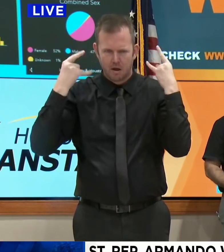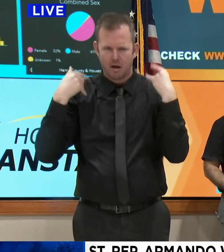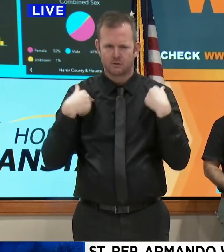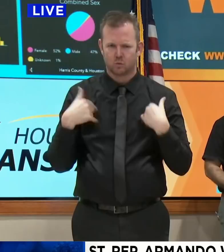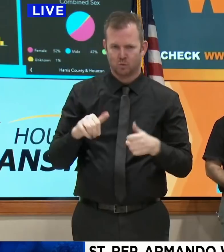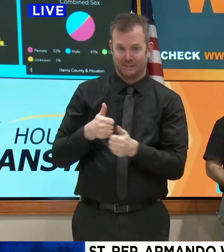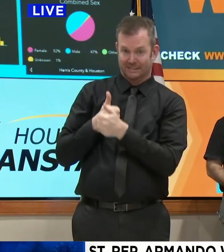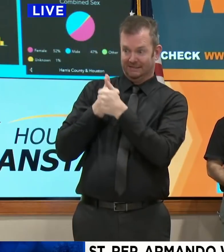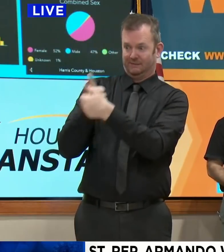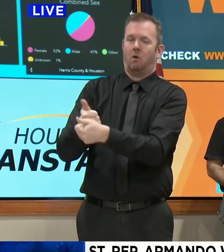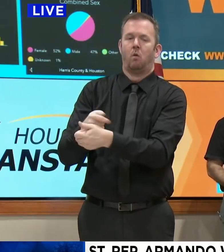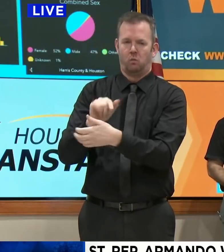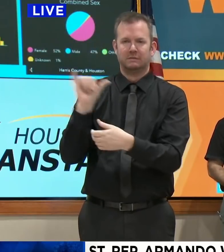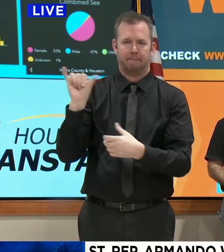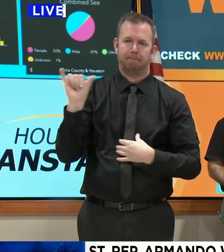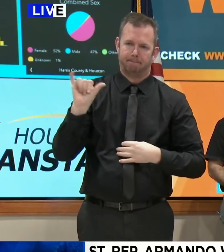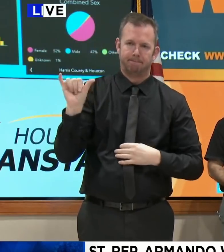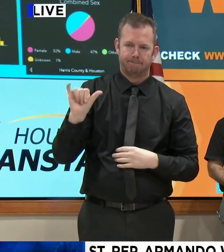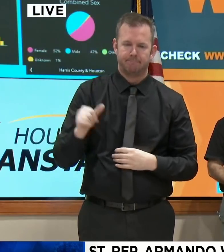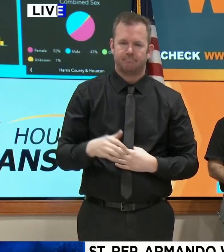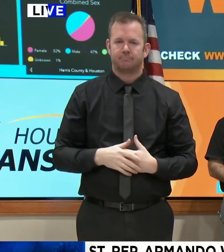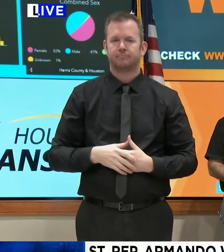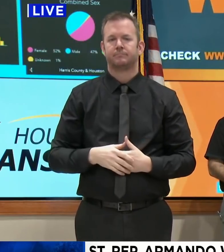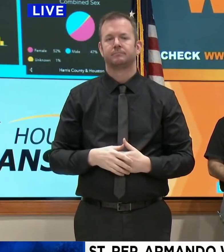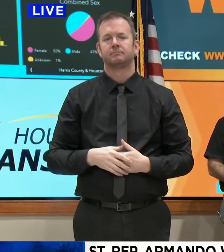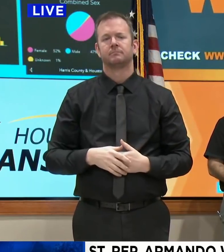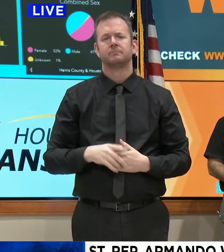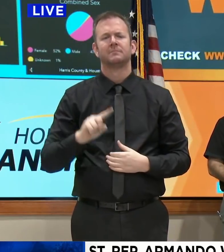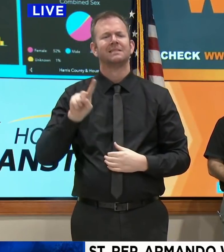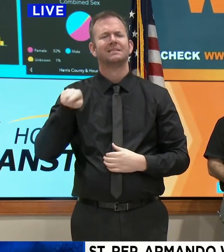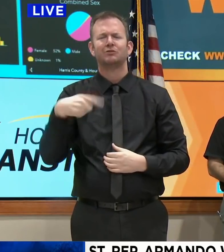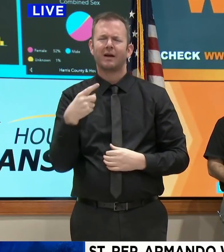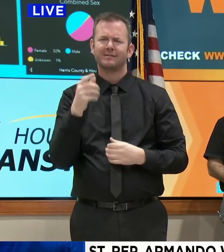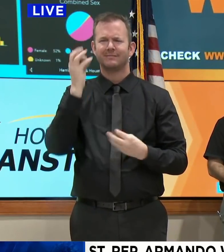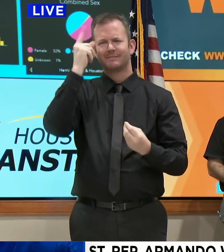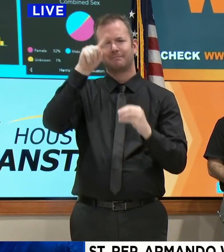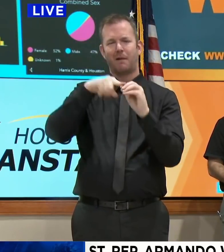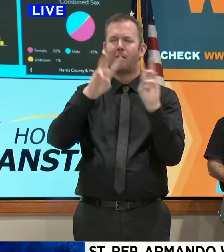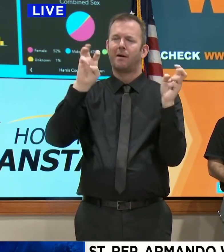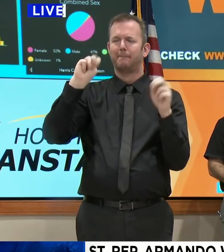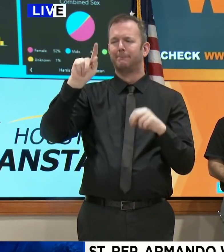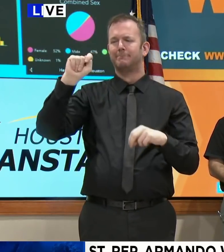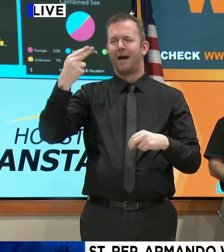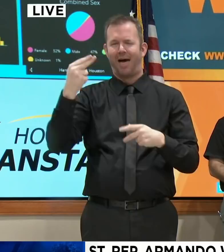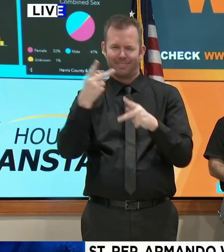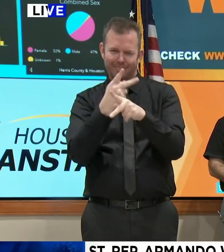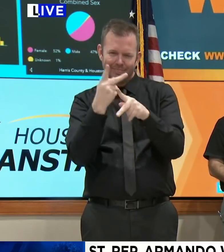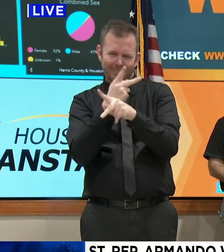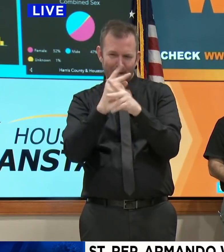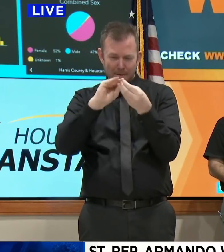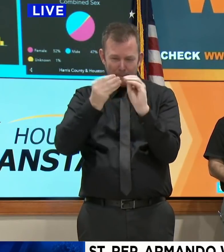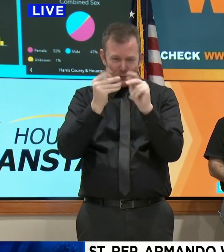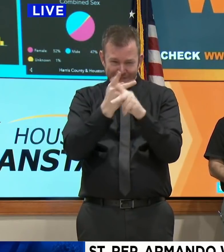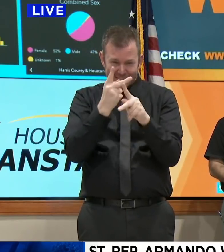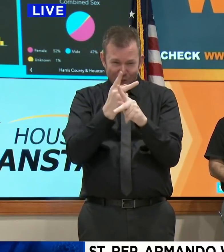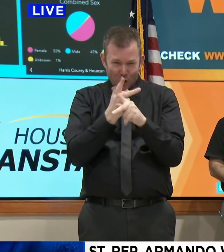that contact. Obviously people I see more and more wearing I see more and more wearing masks and were definitely masks and were definitely headed in that direction and headed in that direction and look it’s just the sheer math,